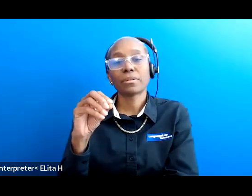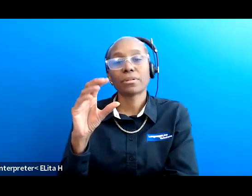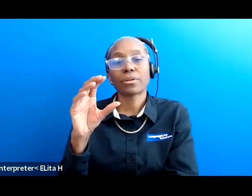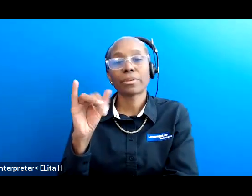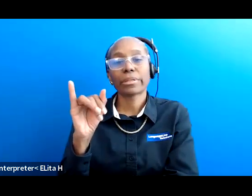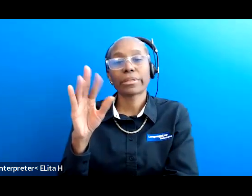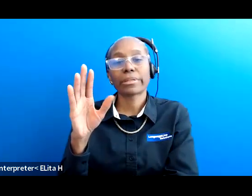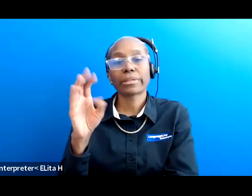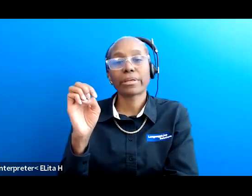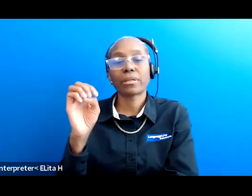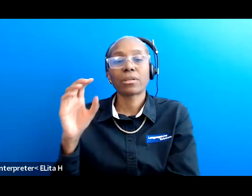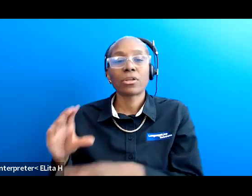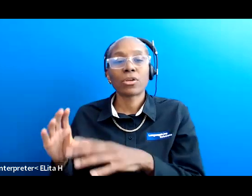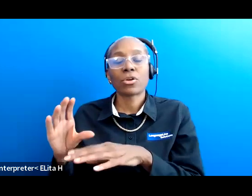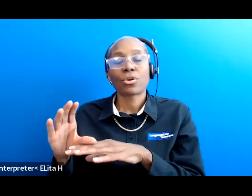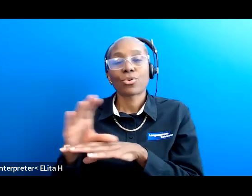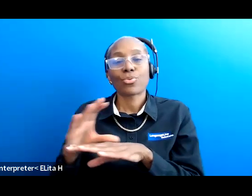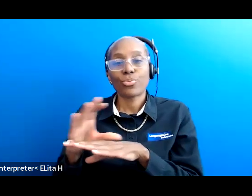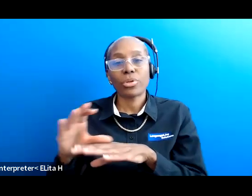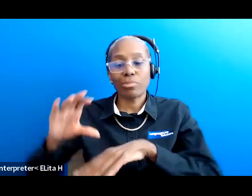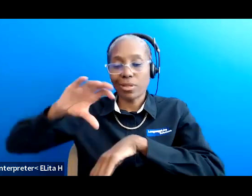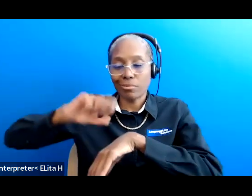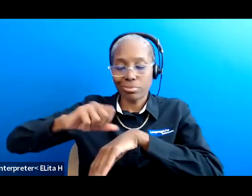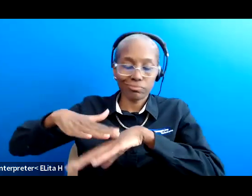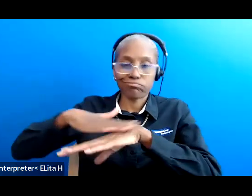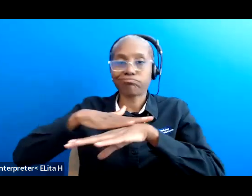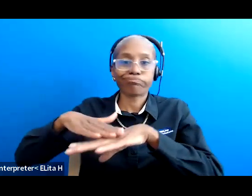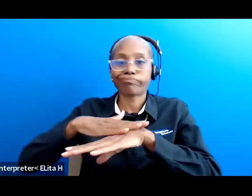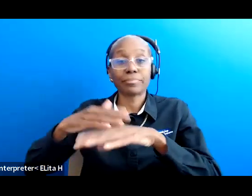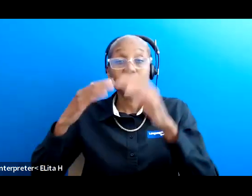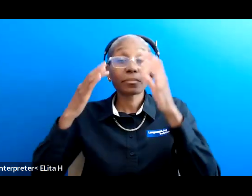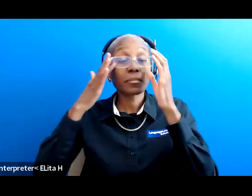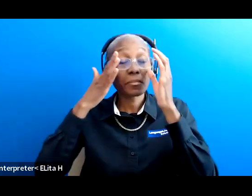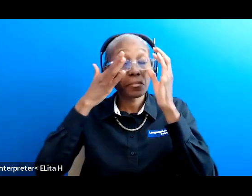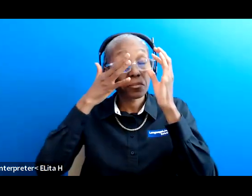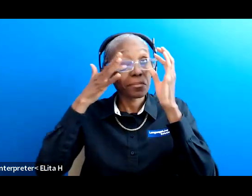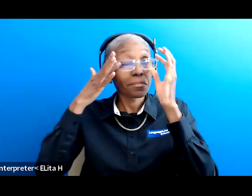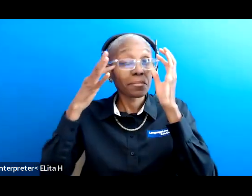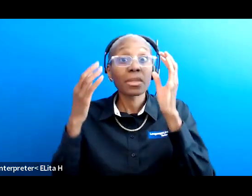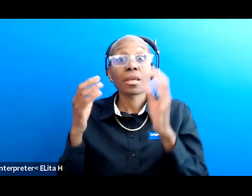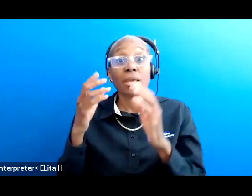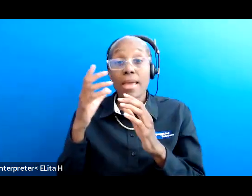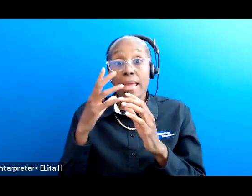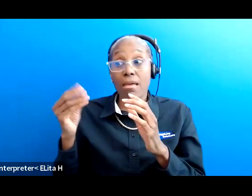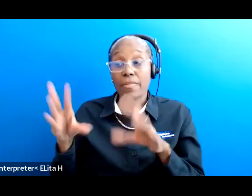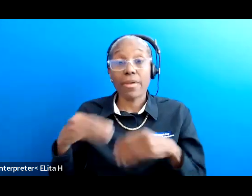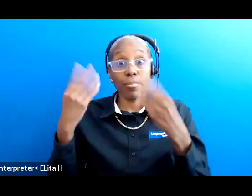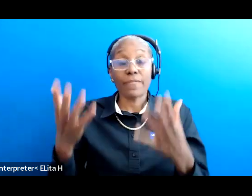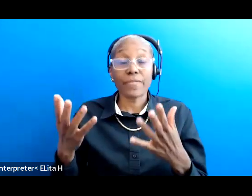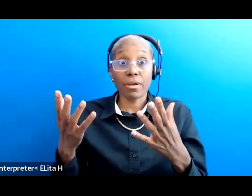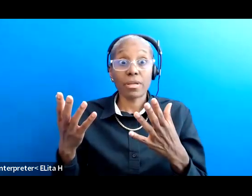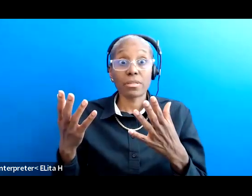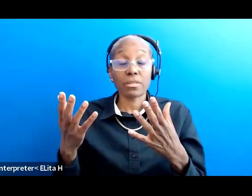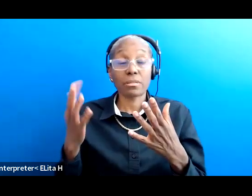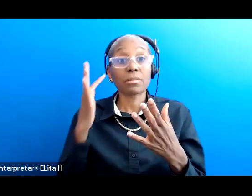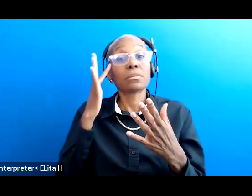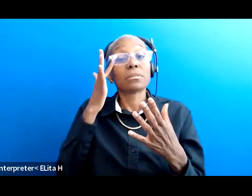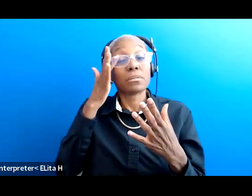It's a topical application that provides anesthesia just to the